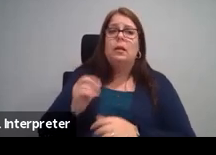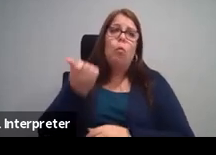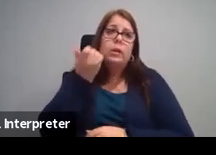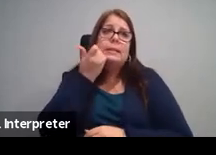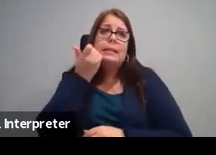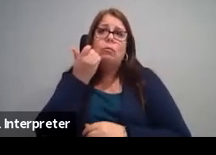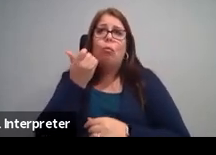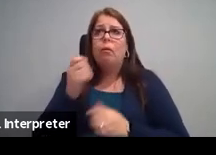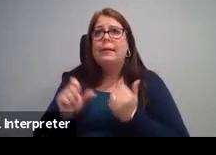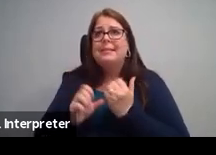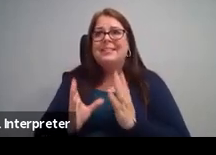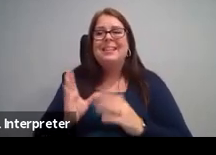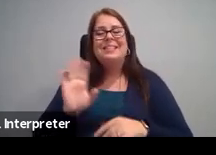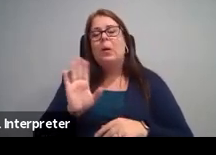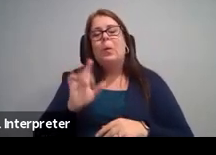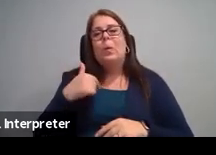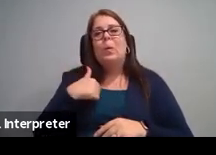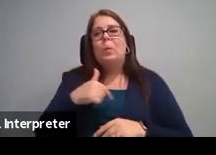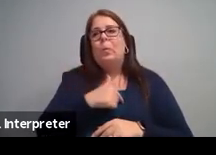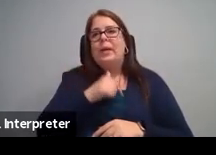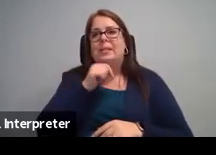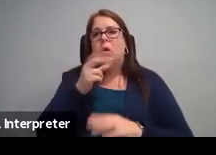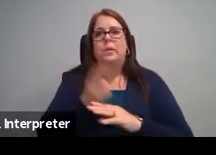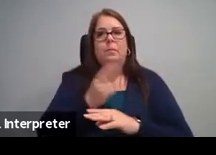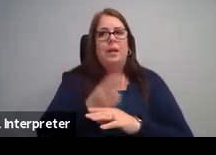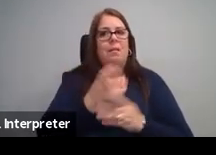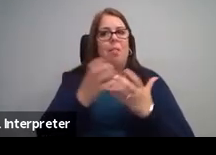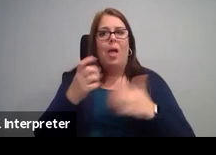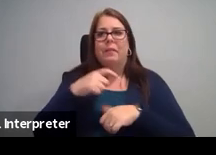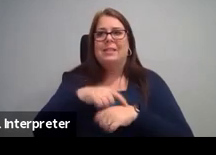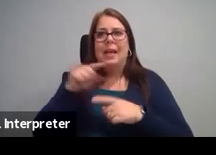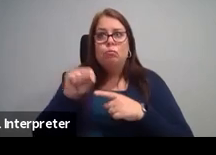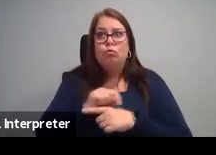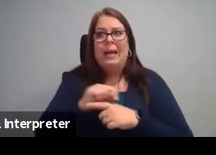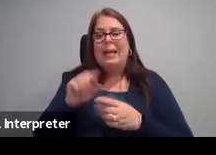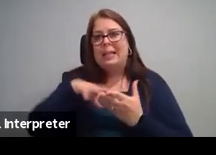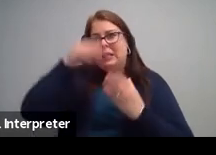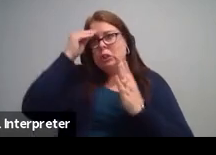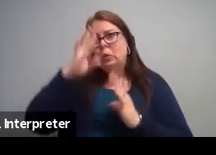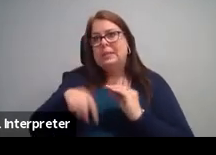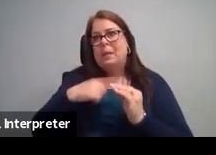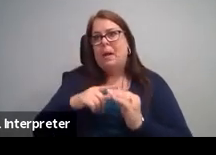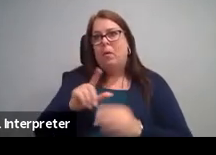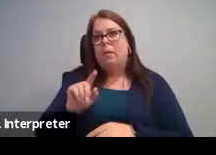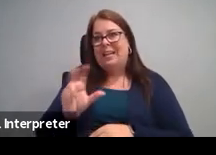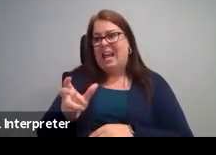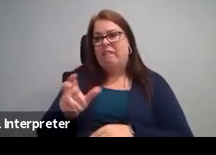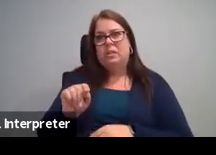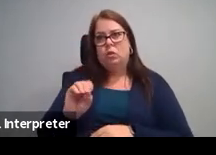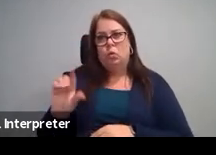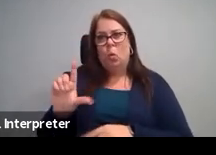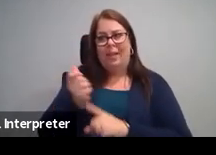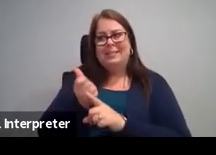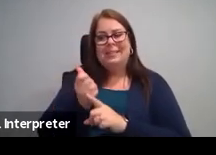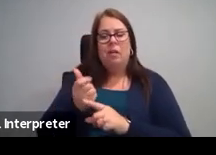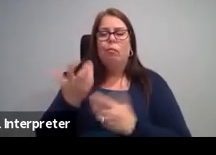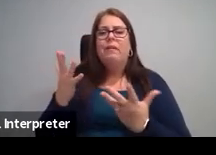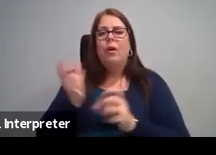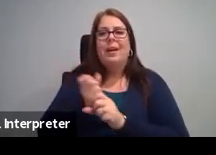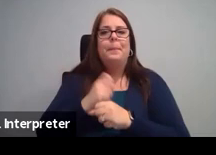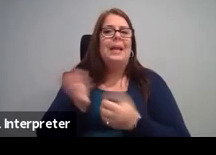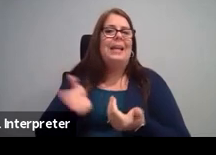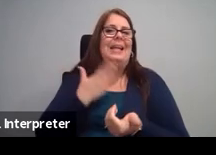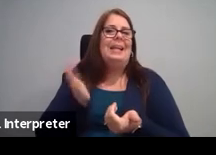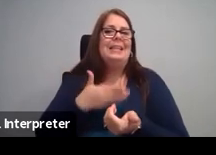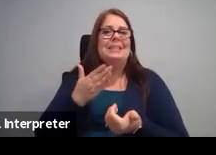Cathy Reznicek: We don't have a ton of training on the tool itself because we've tried to make it easy through the design process.